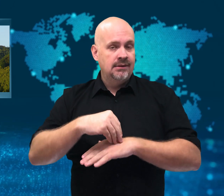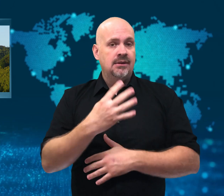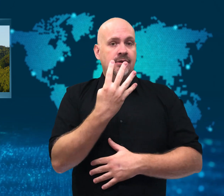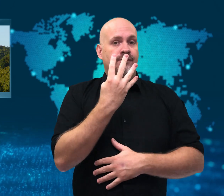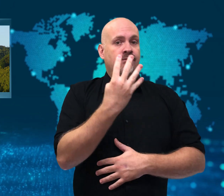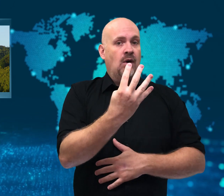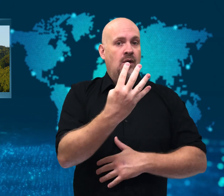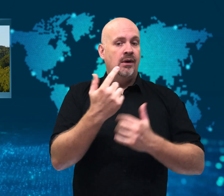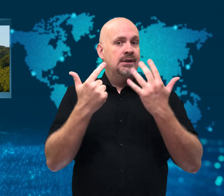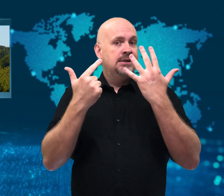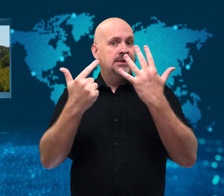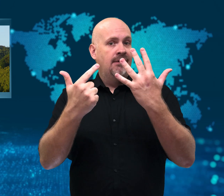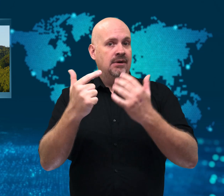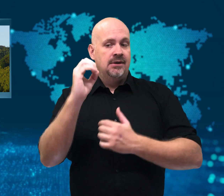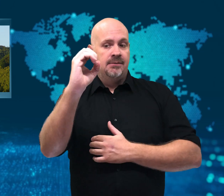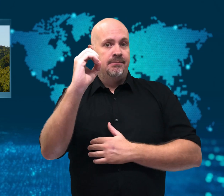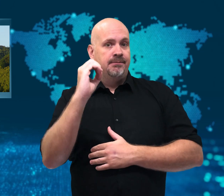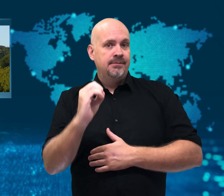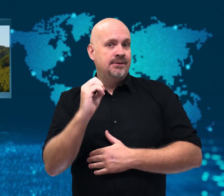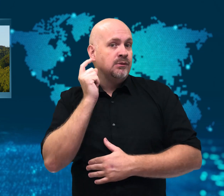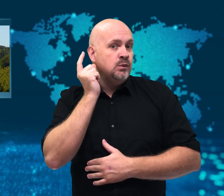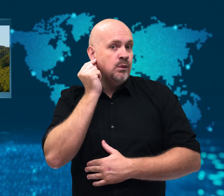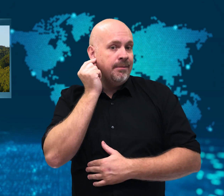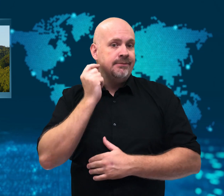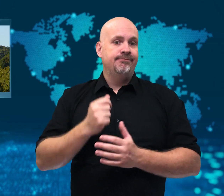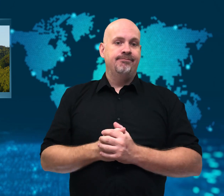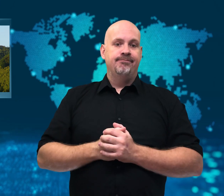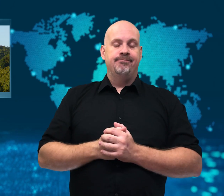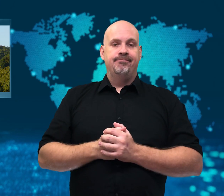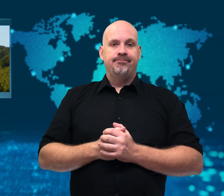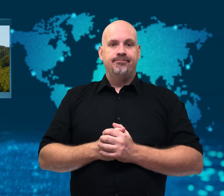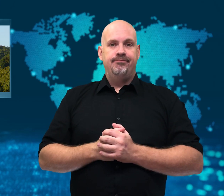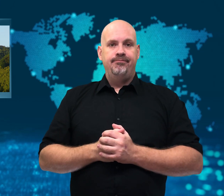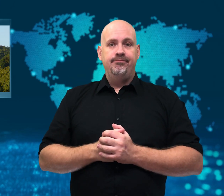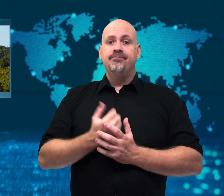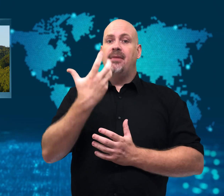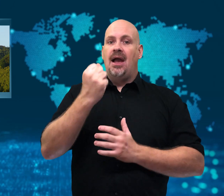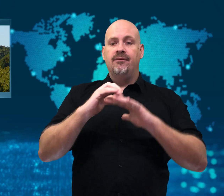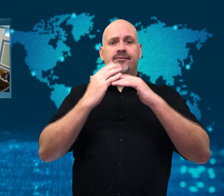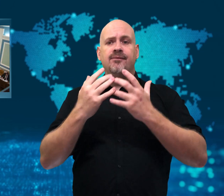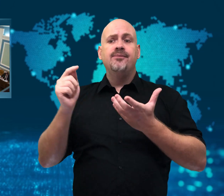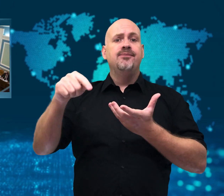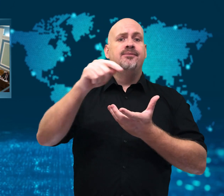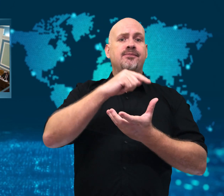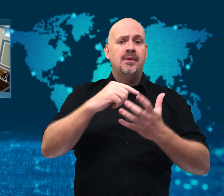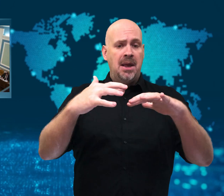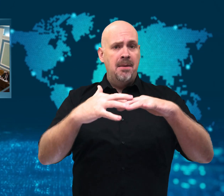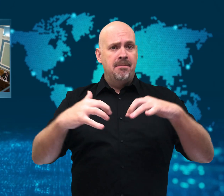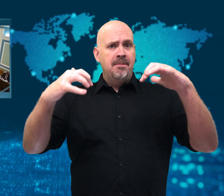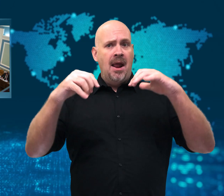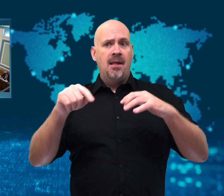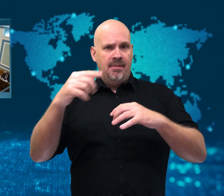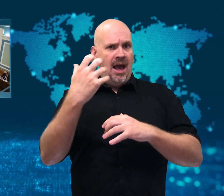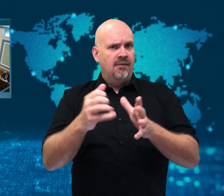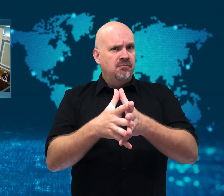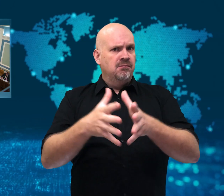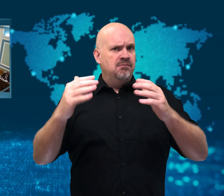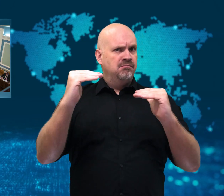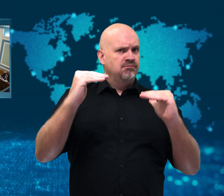it is still the highest percentage for women lawmakers in Europe.